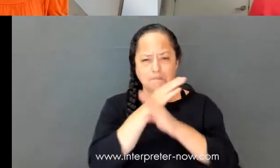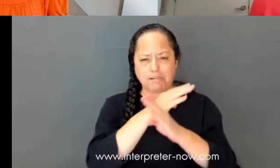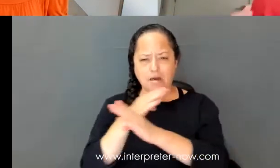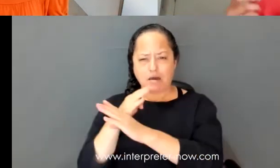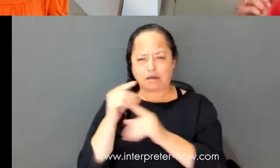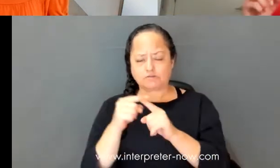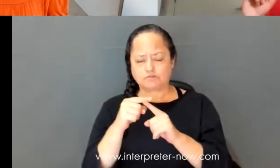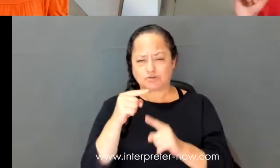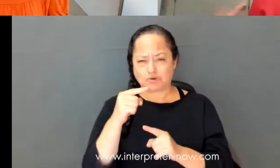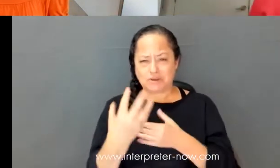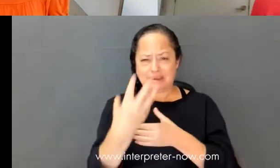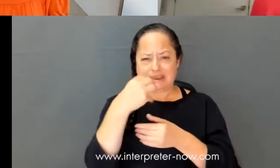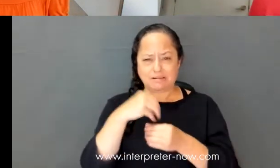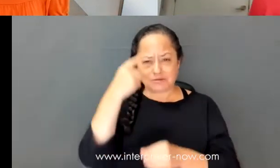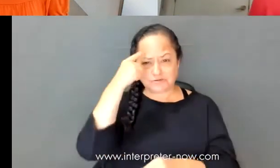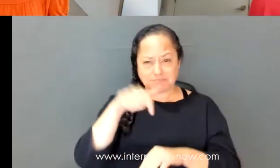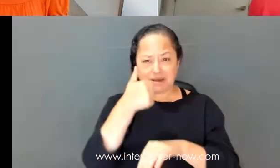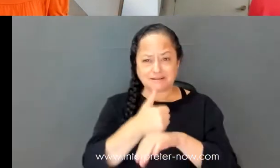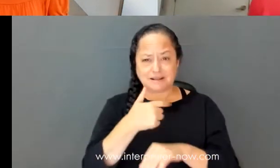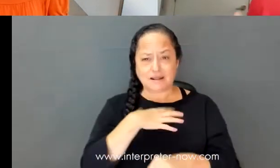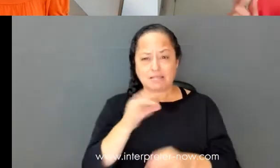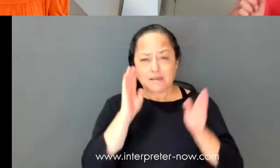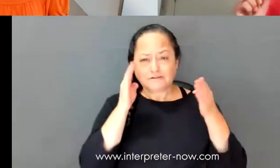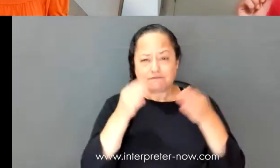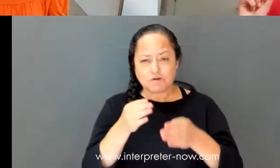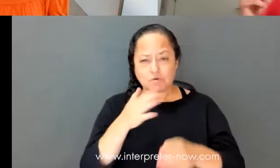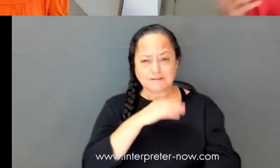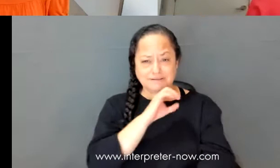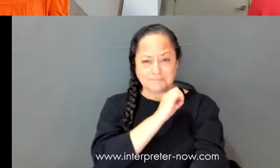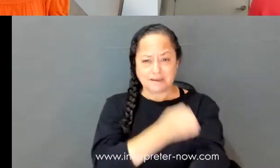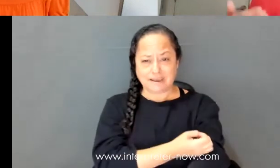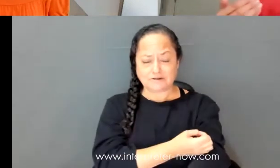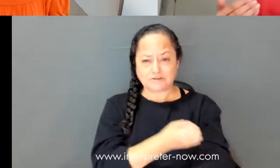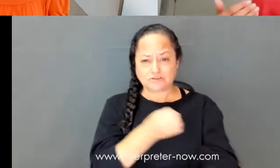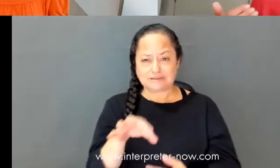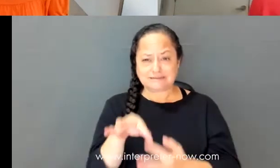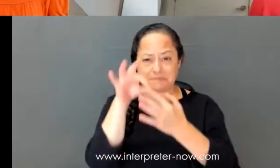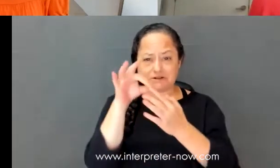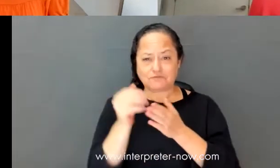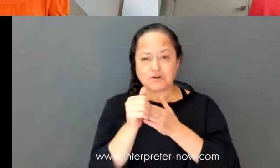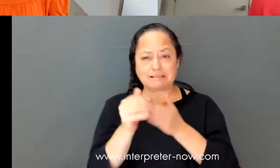So, where I like to focus a lot of my energy, especially for leaders focusing on creating